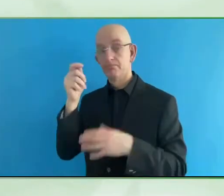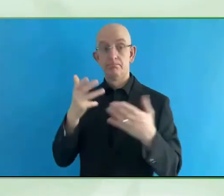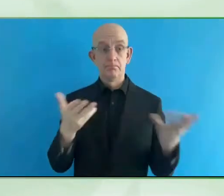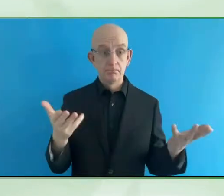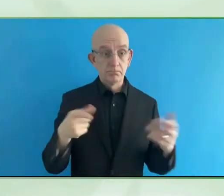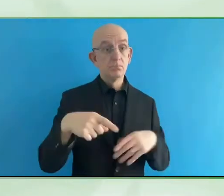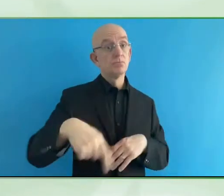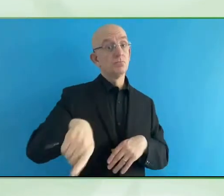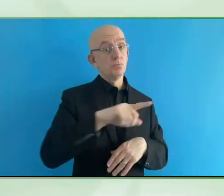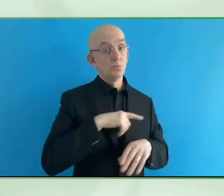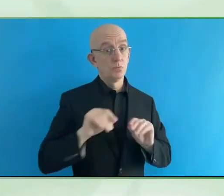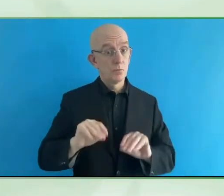Going to come at some point.